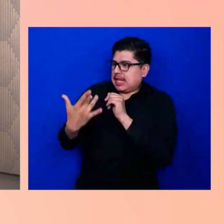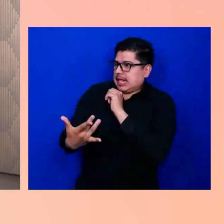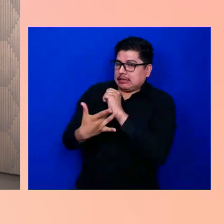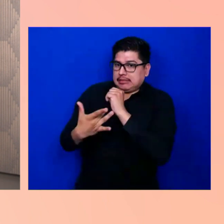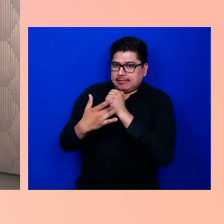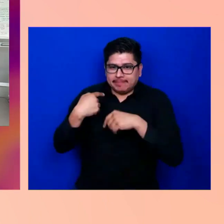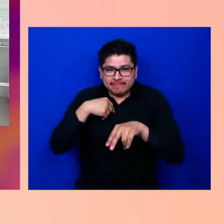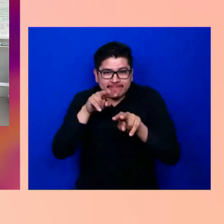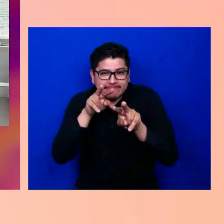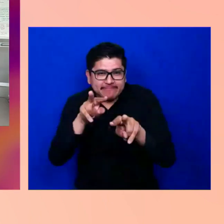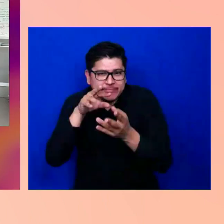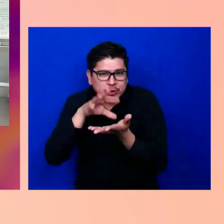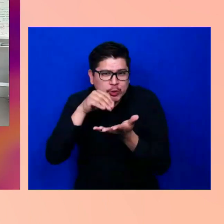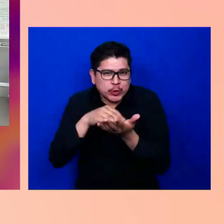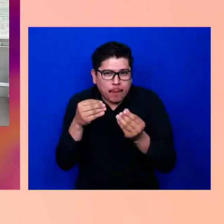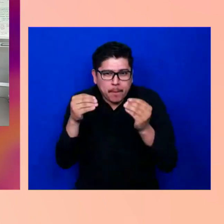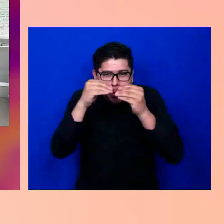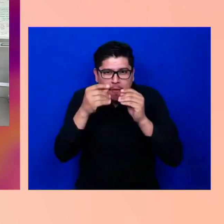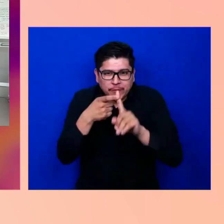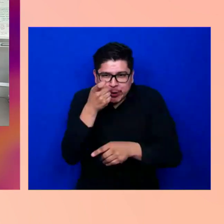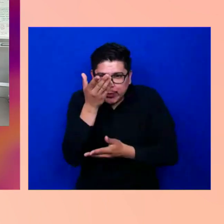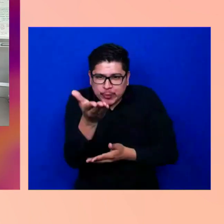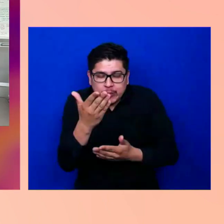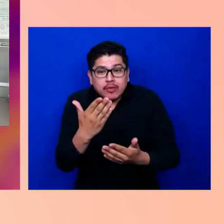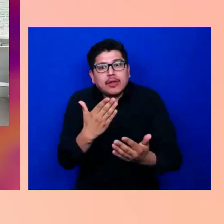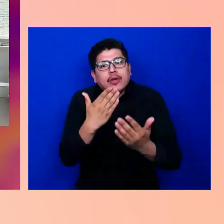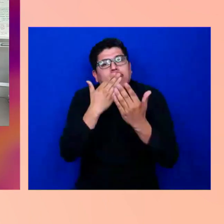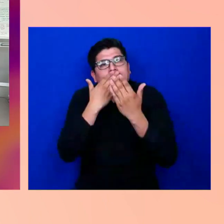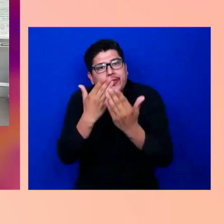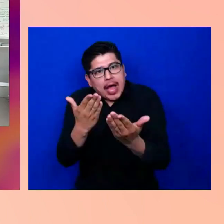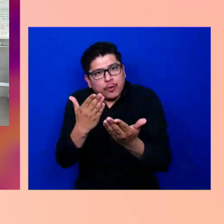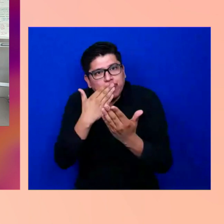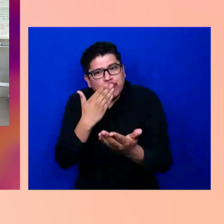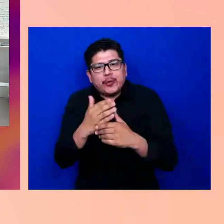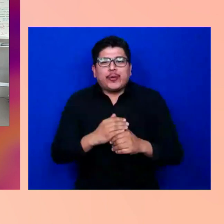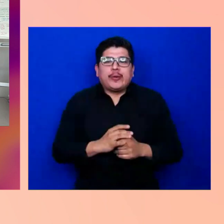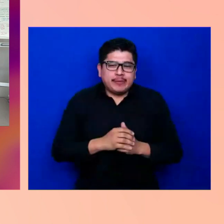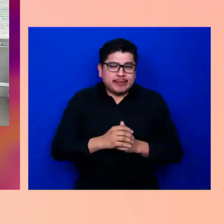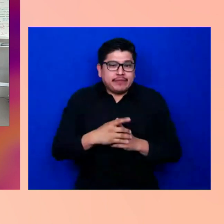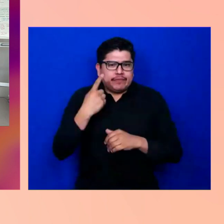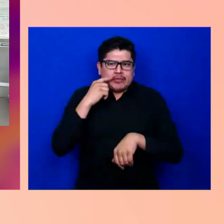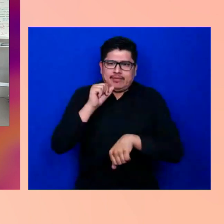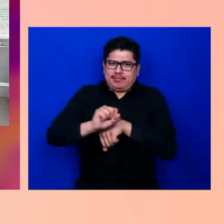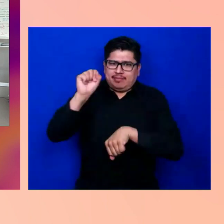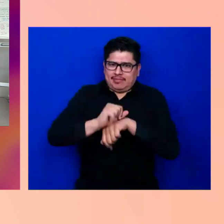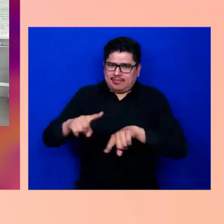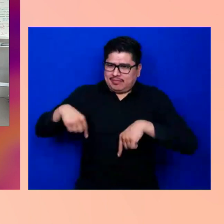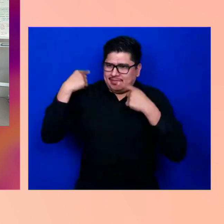So thank you Jhillika, for the work that you all are doing to help job seekers and those that have landed